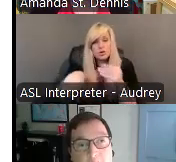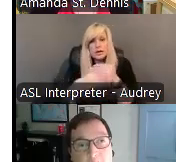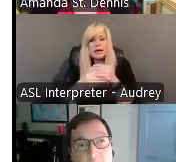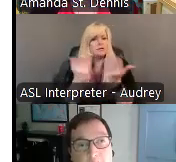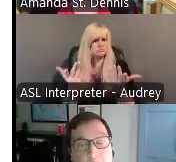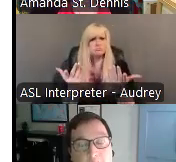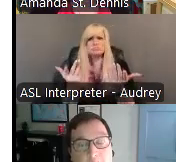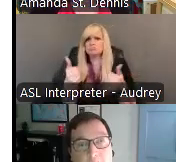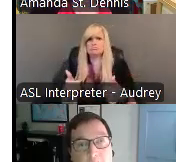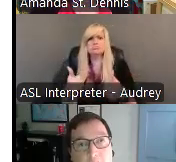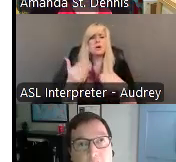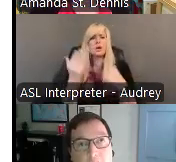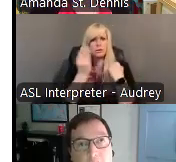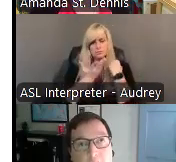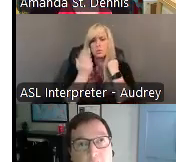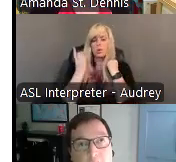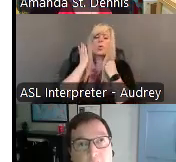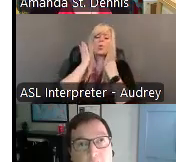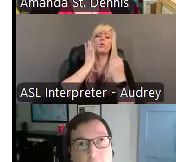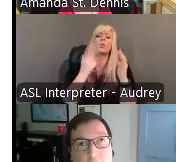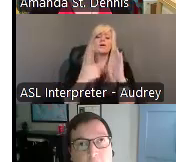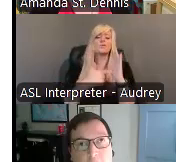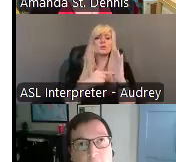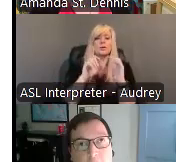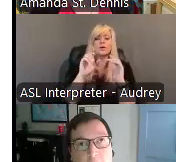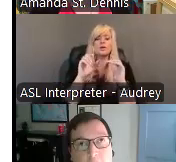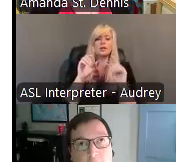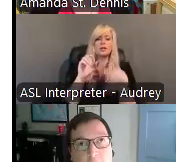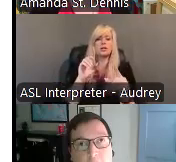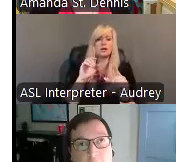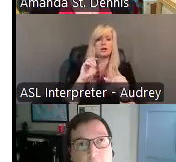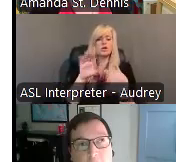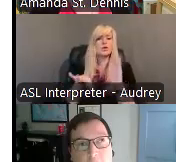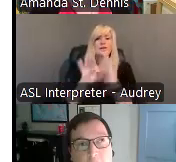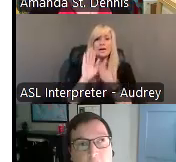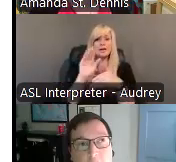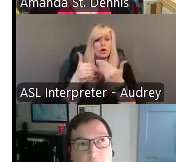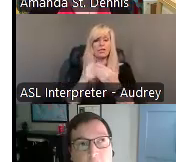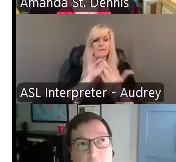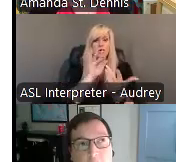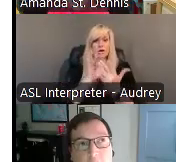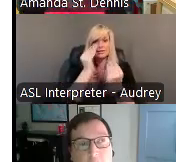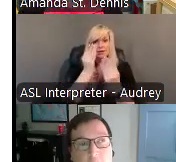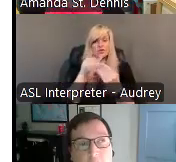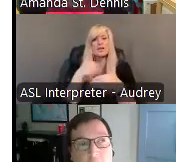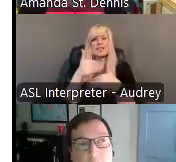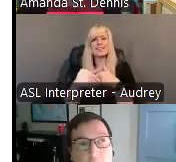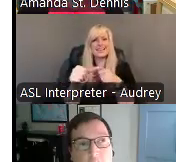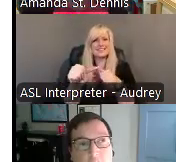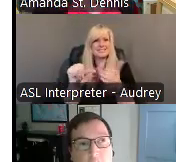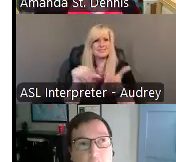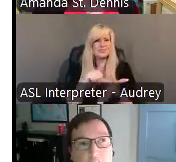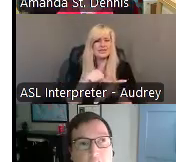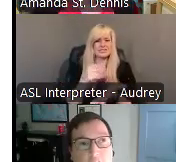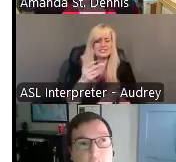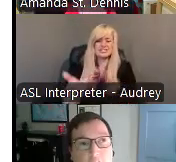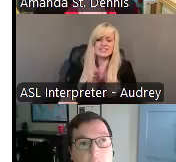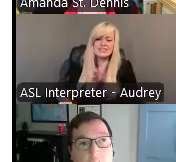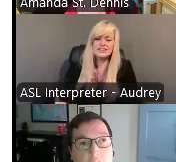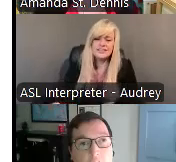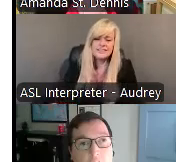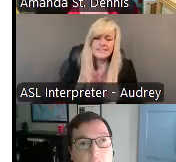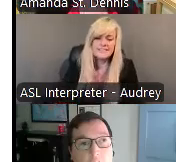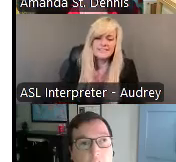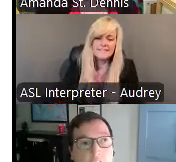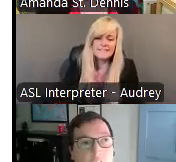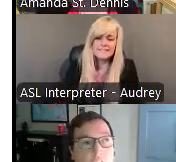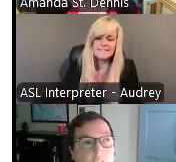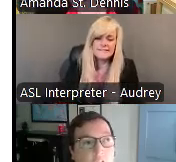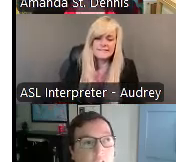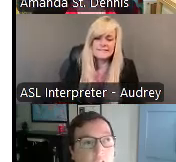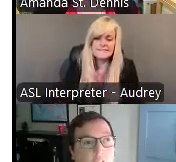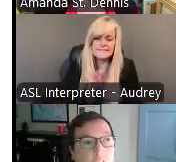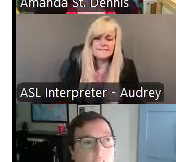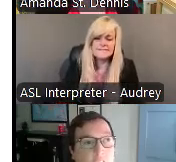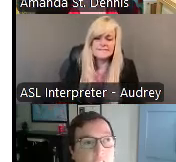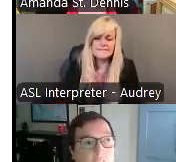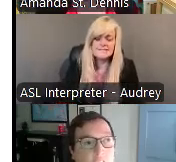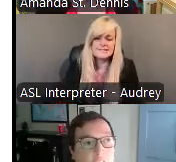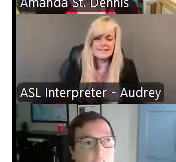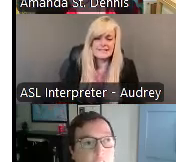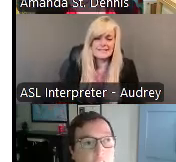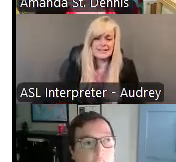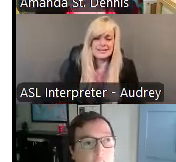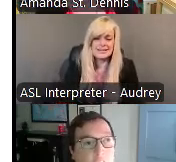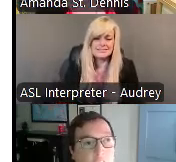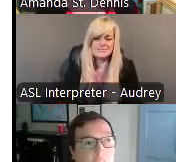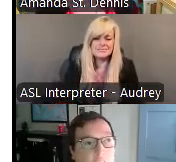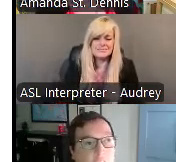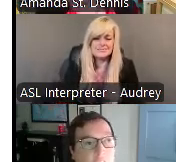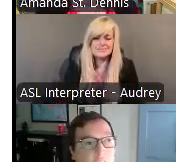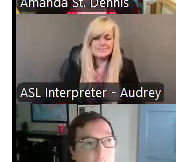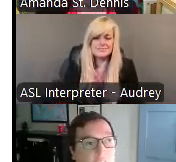again you can find all of our contact information on, next page please, here. So thank you, and like